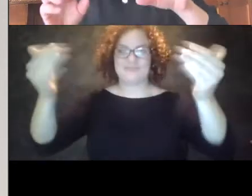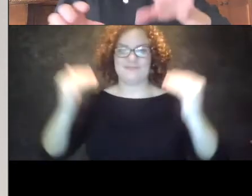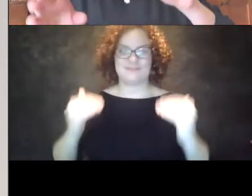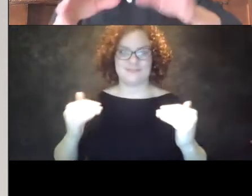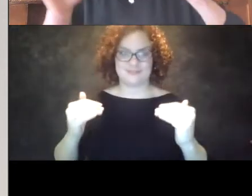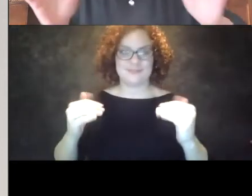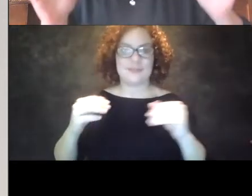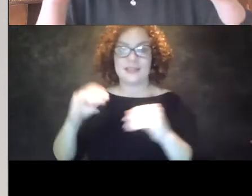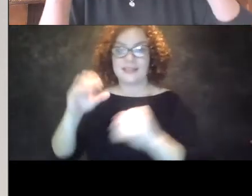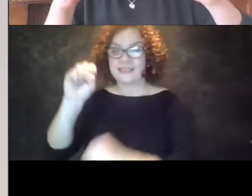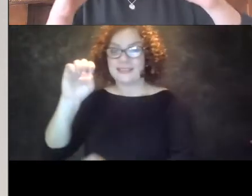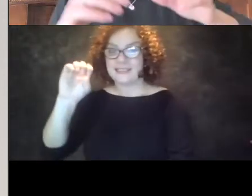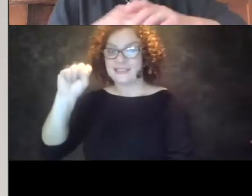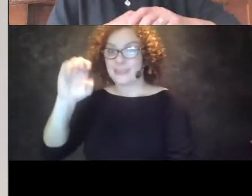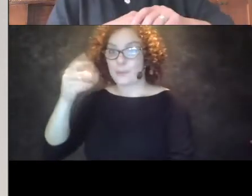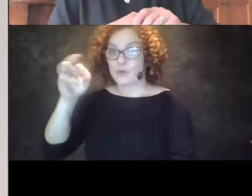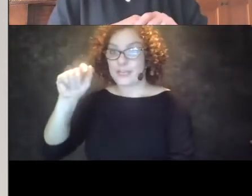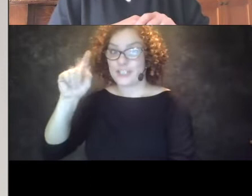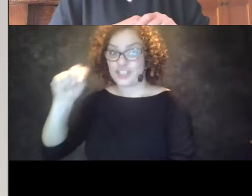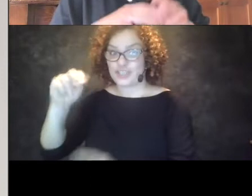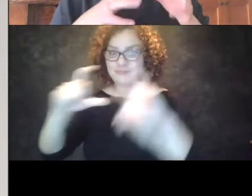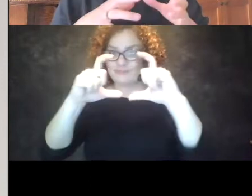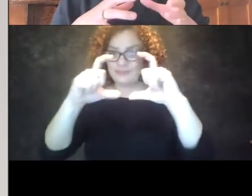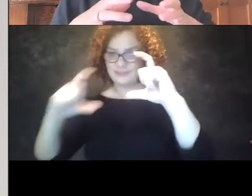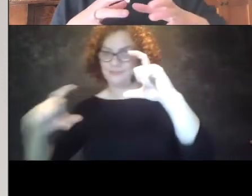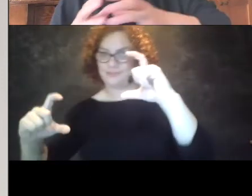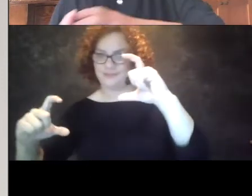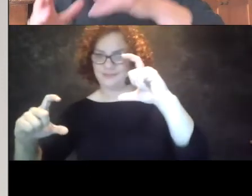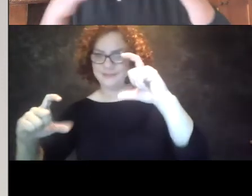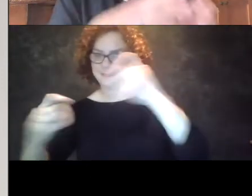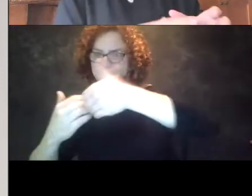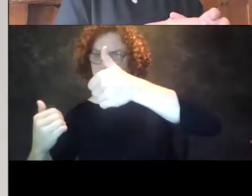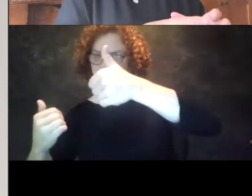even get to be on the outside kind of looking in. And then in integration, they're in the